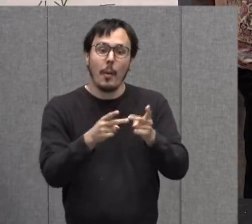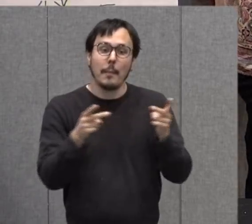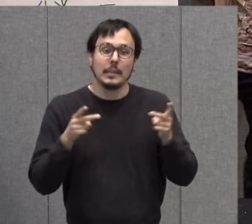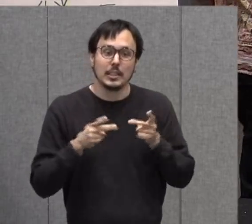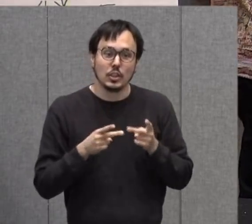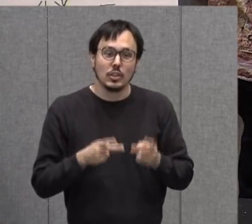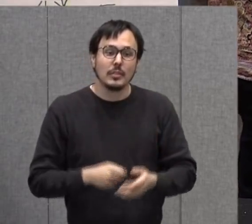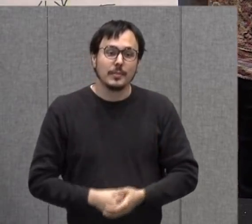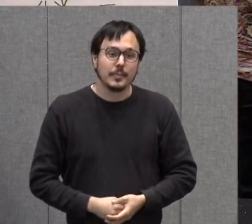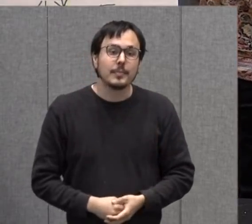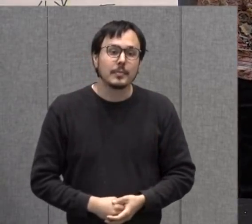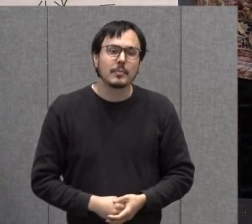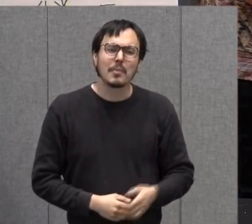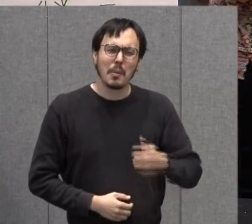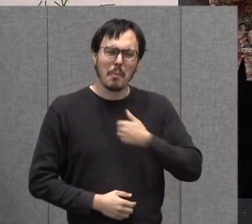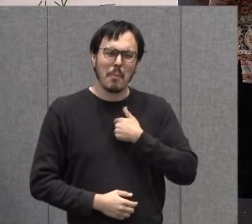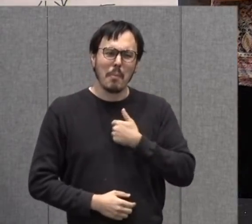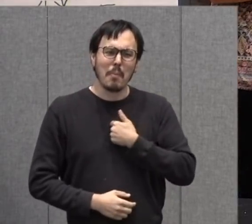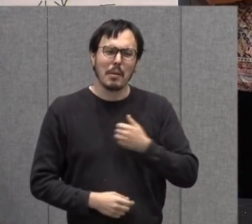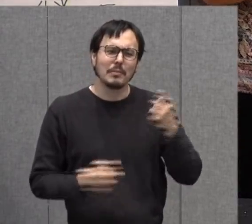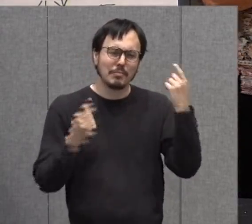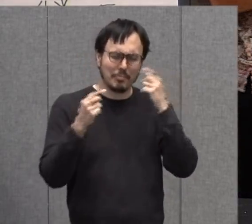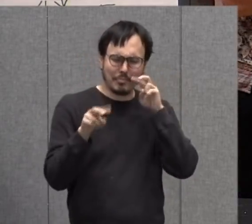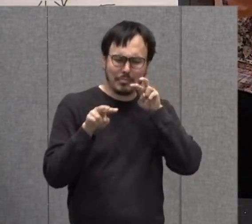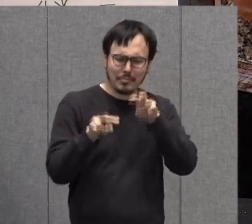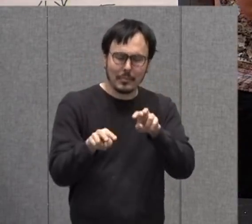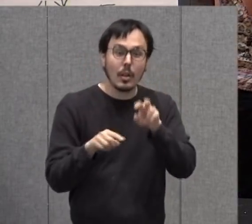So, if I was looking at this two thirds, how could I do this?